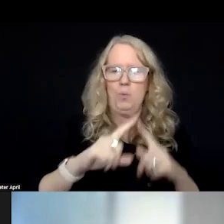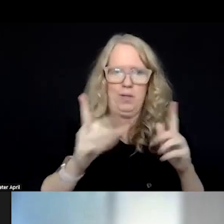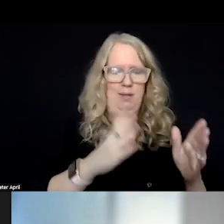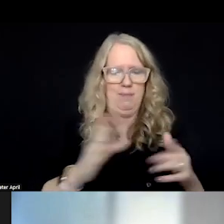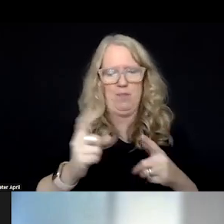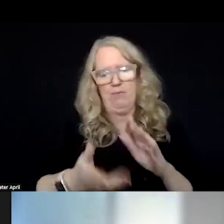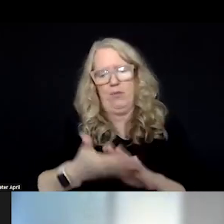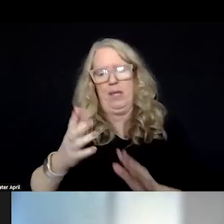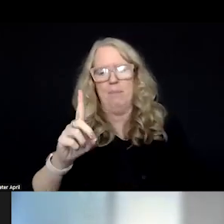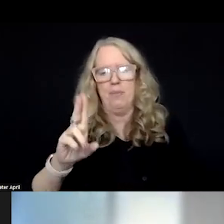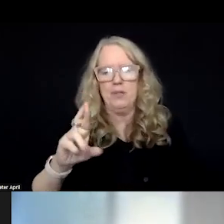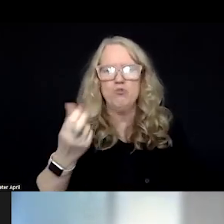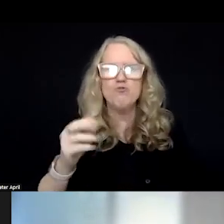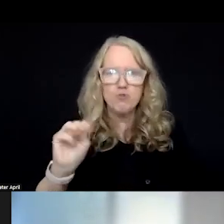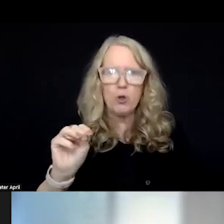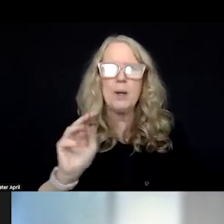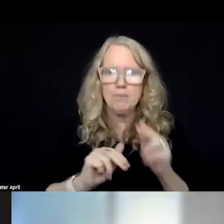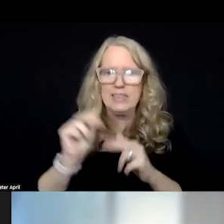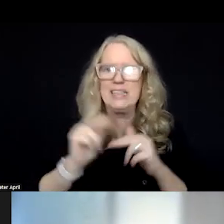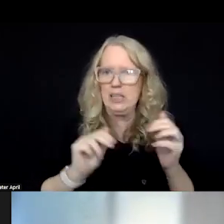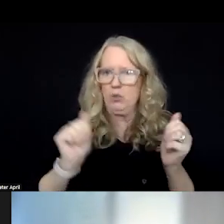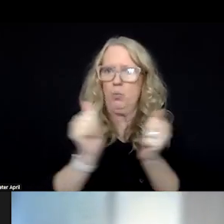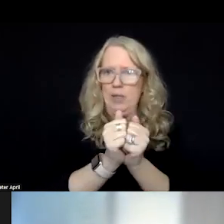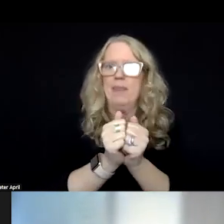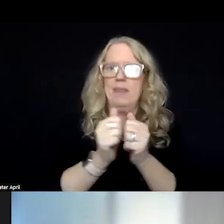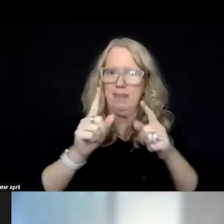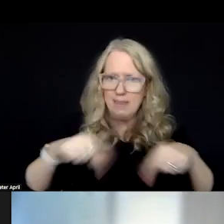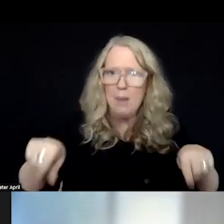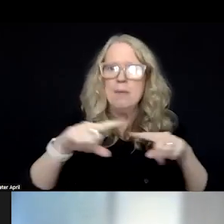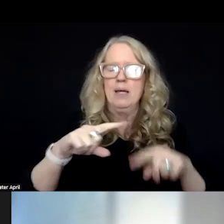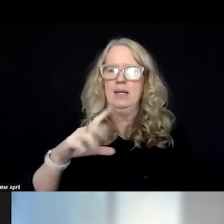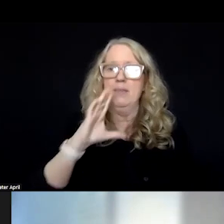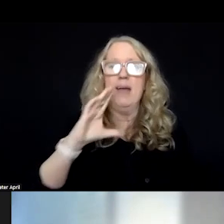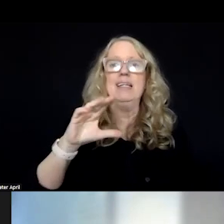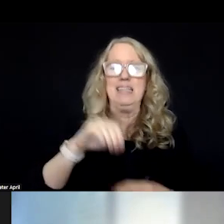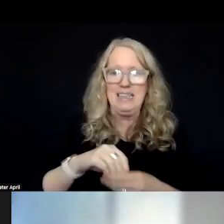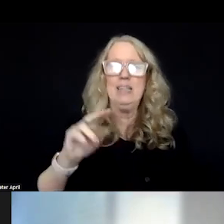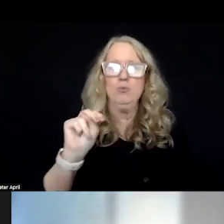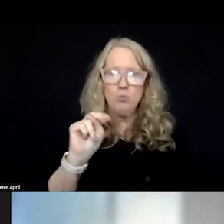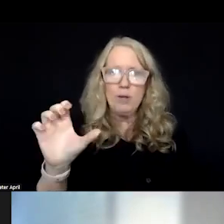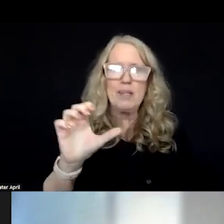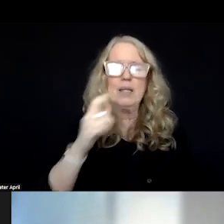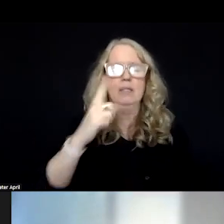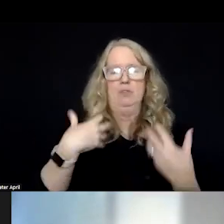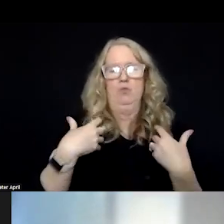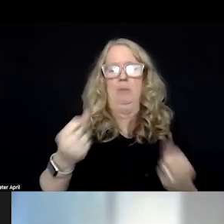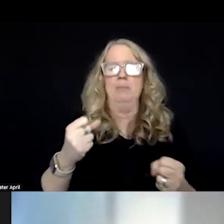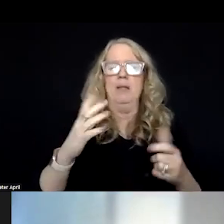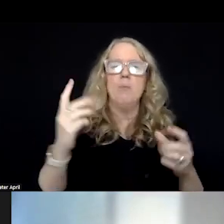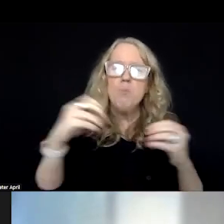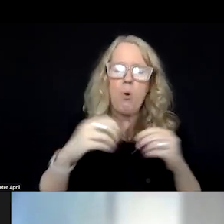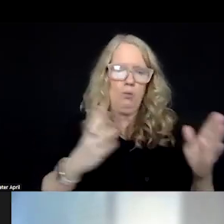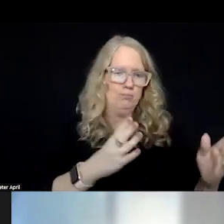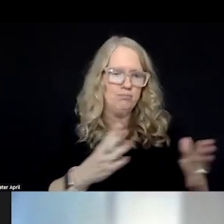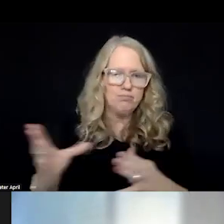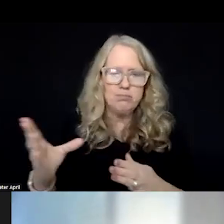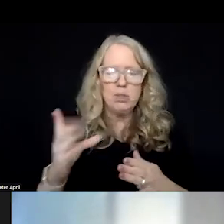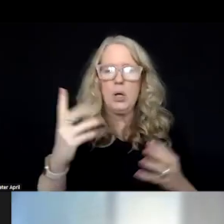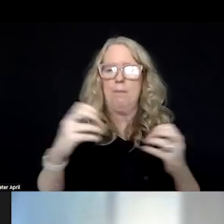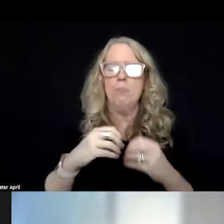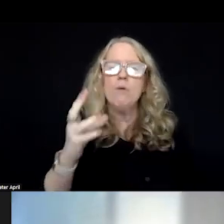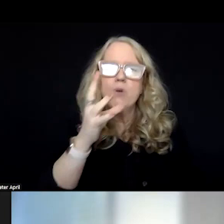DU RFACILITY WITH THEM. IN NORTH CAROLINA, TRANSITION HAPPENED